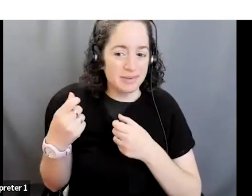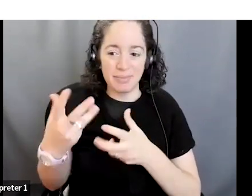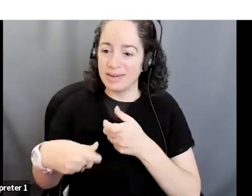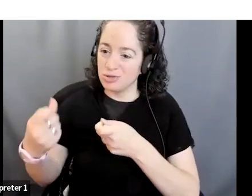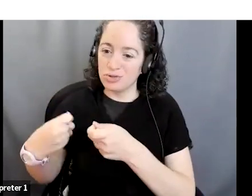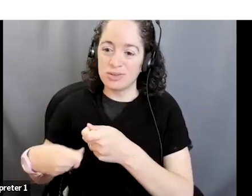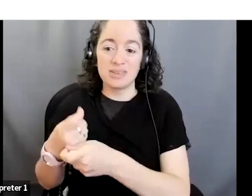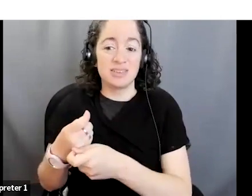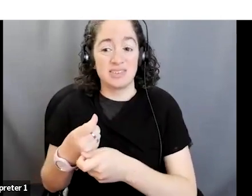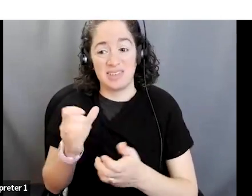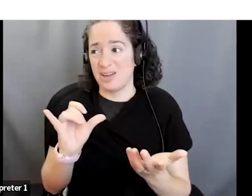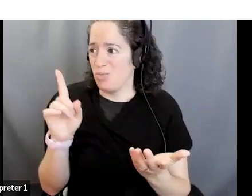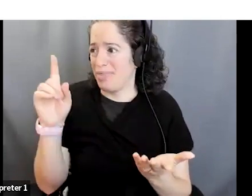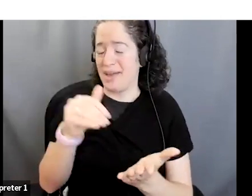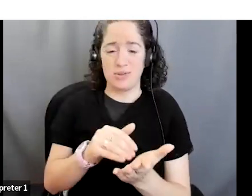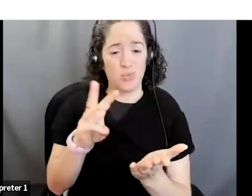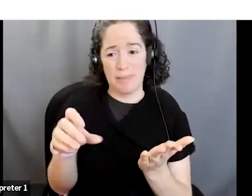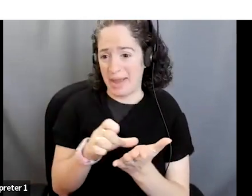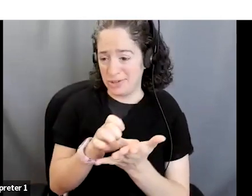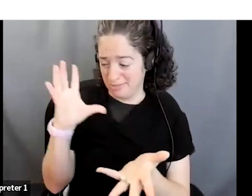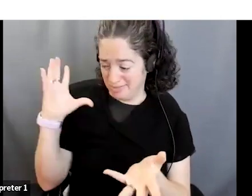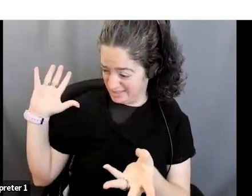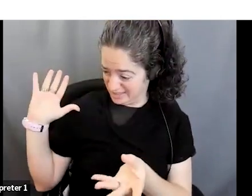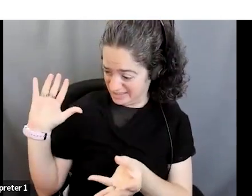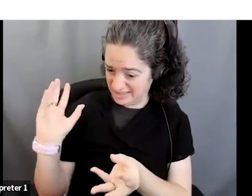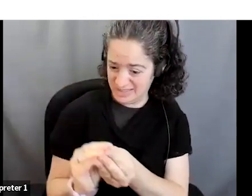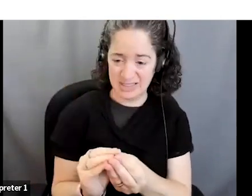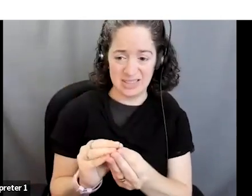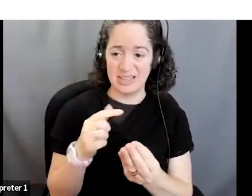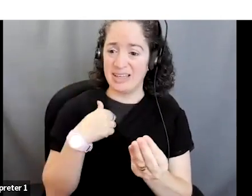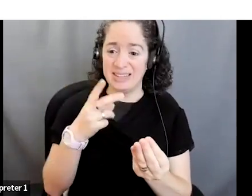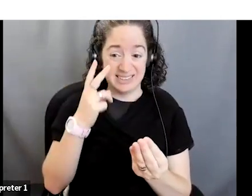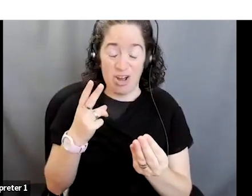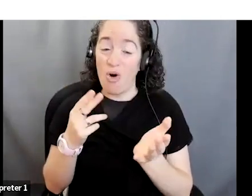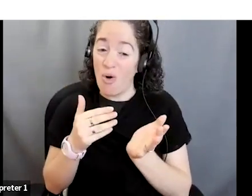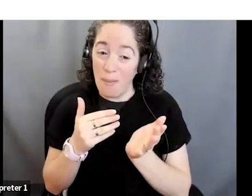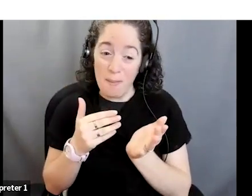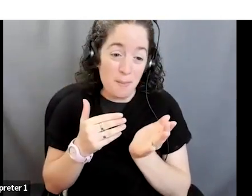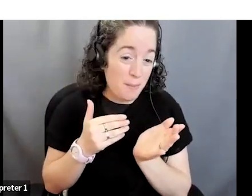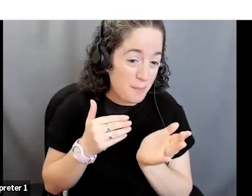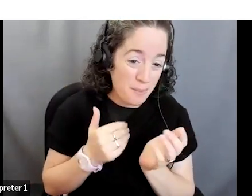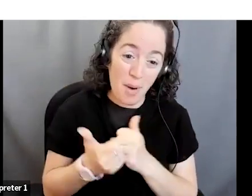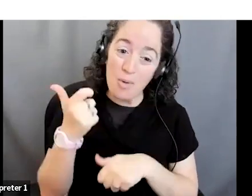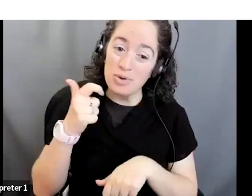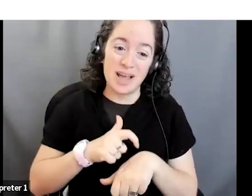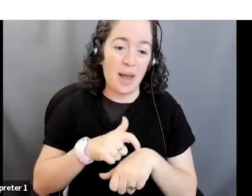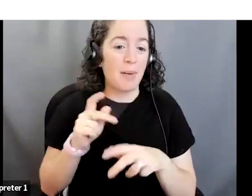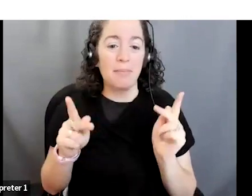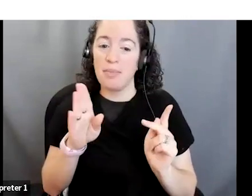to work on over the years and users do not change the defaults. They drop the form plugin, they activate it,